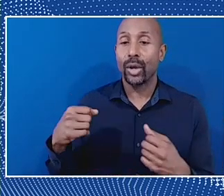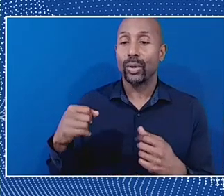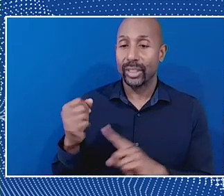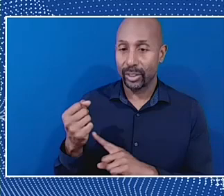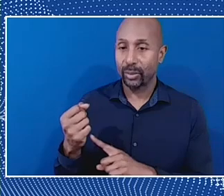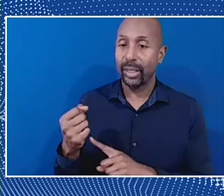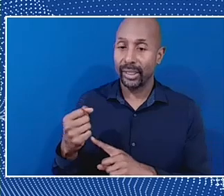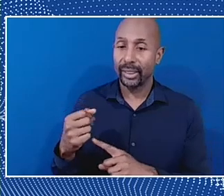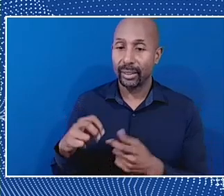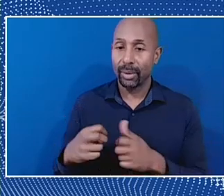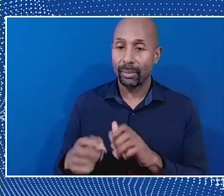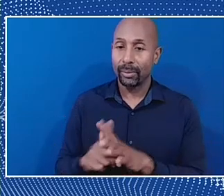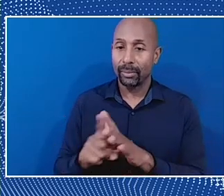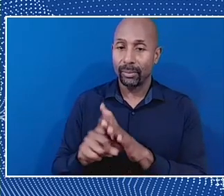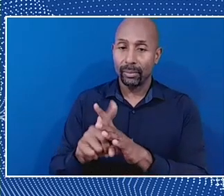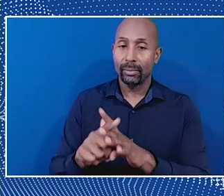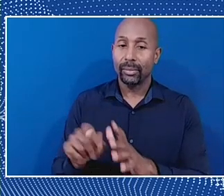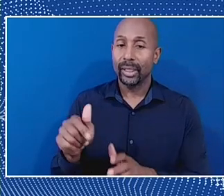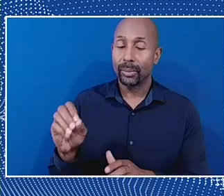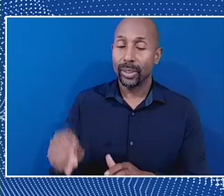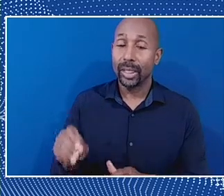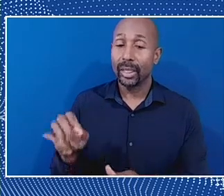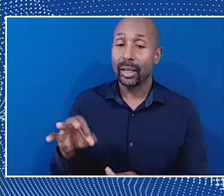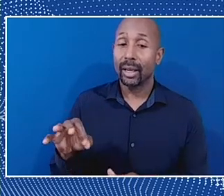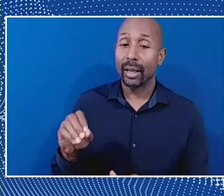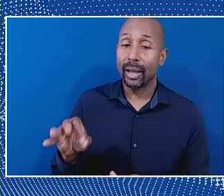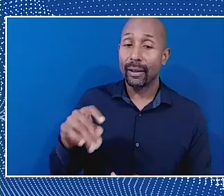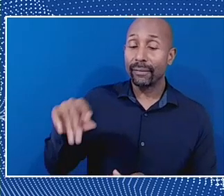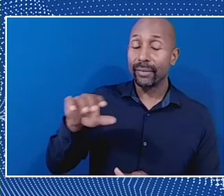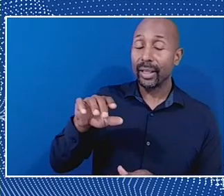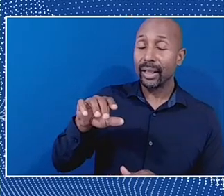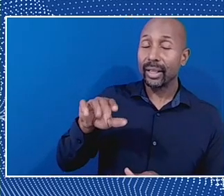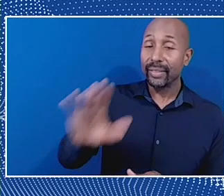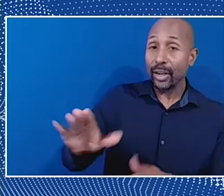10% or more of their income on healthcare. For my condition alone, on a monthly